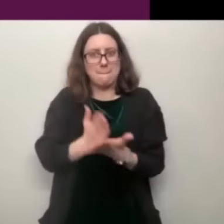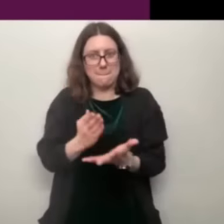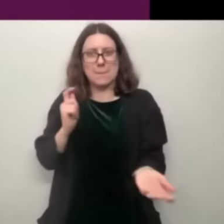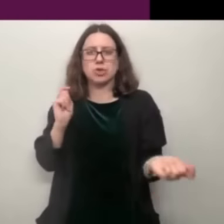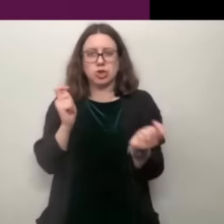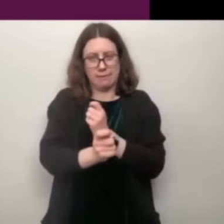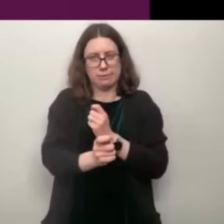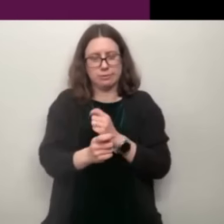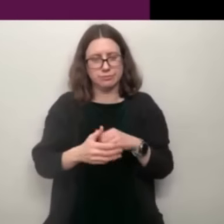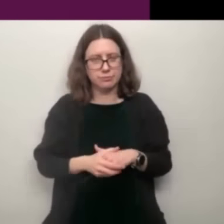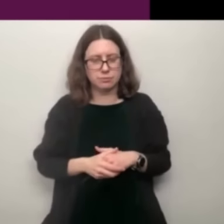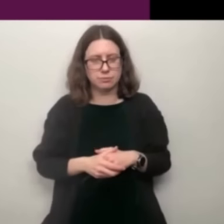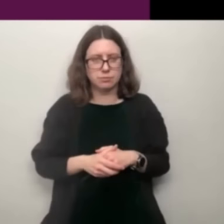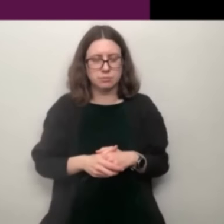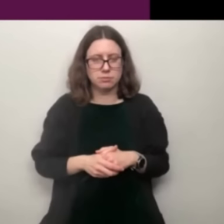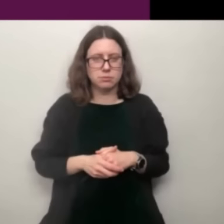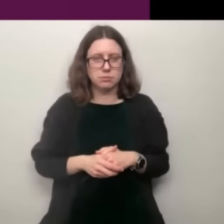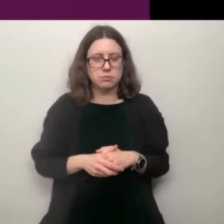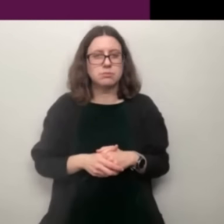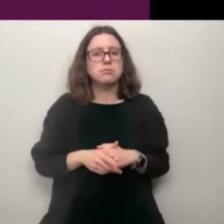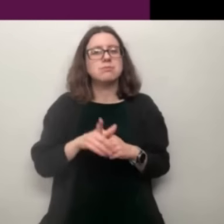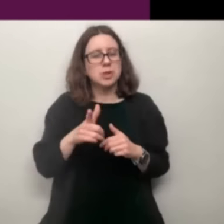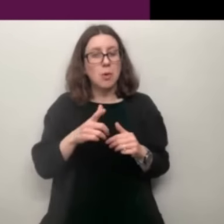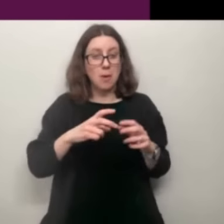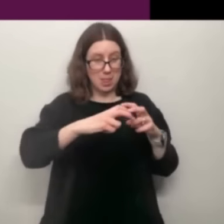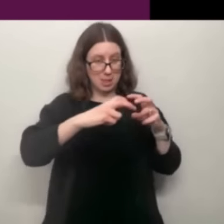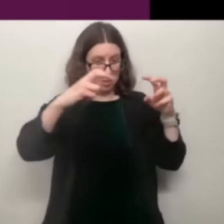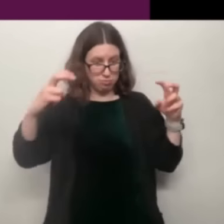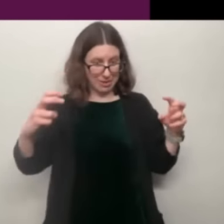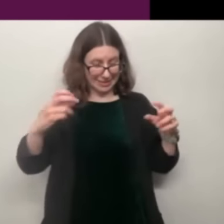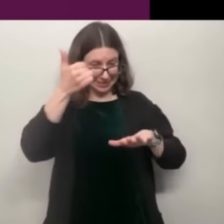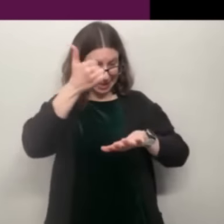But a town grew up around the bridge to accommodate the tourists.